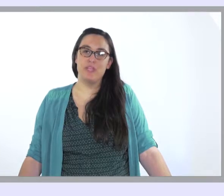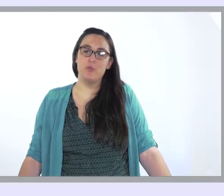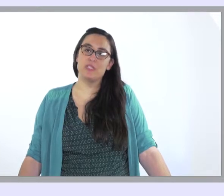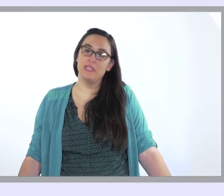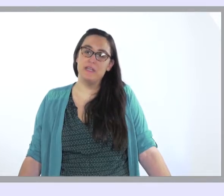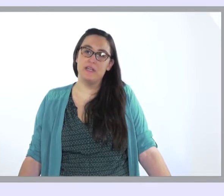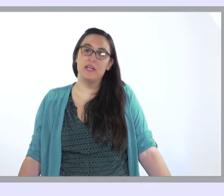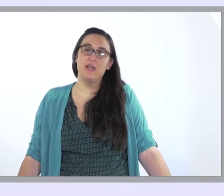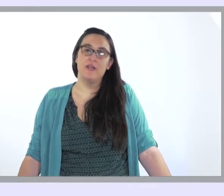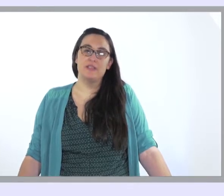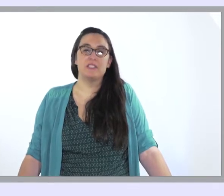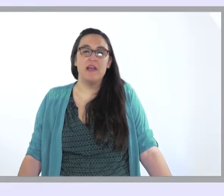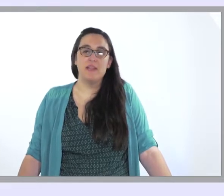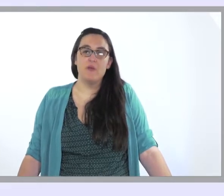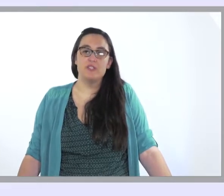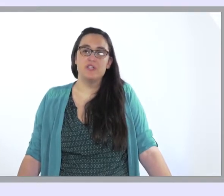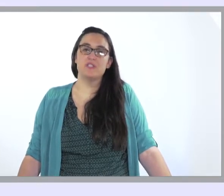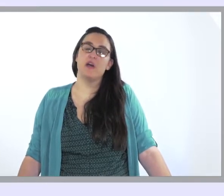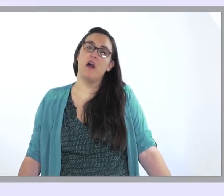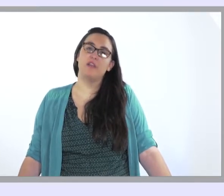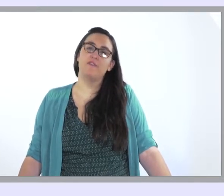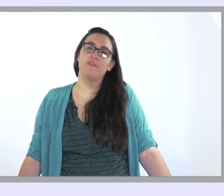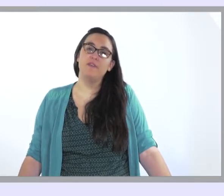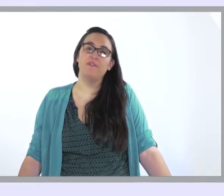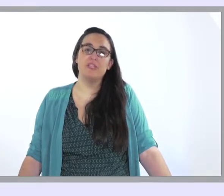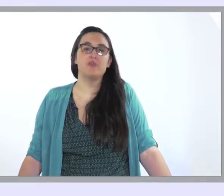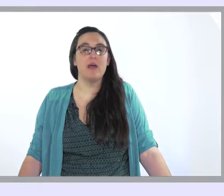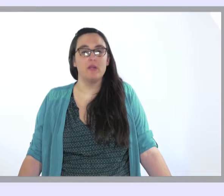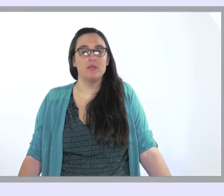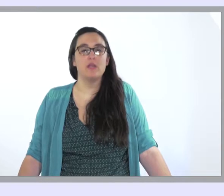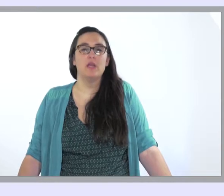it was clear that sign languages had fully-fledged grammars,